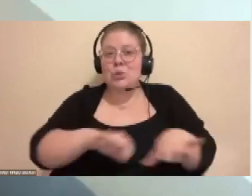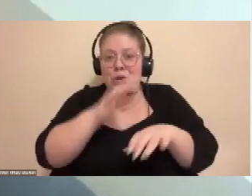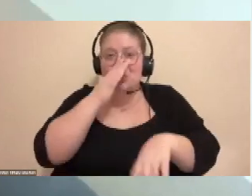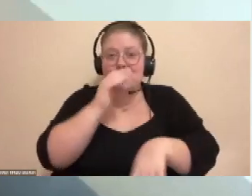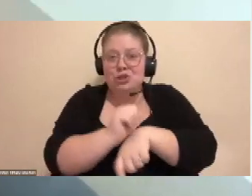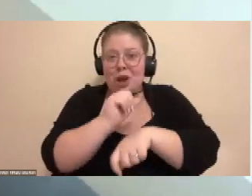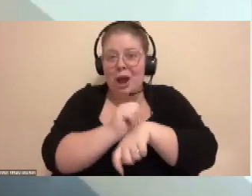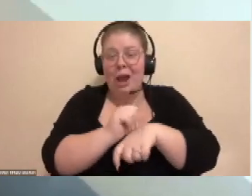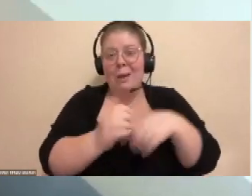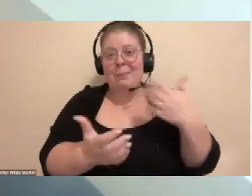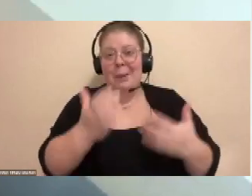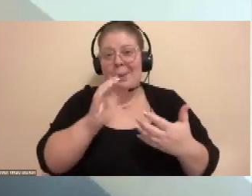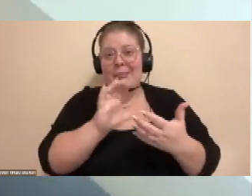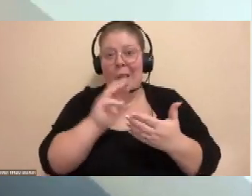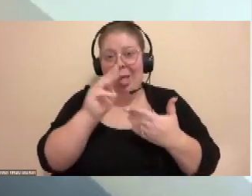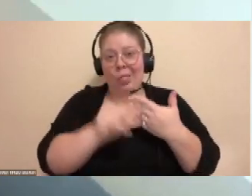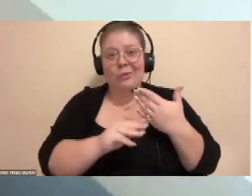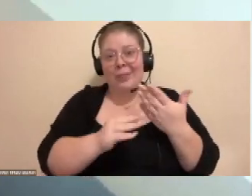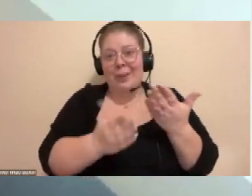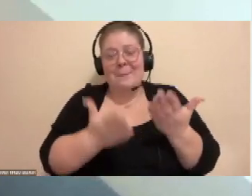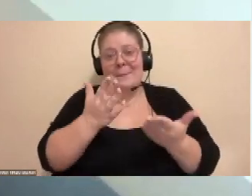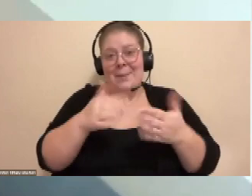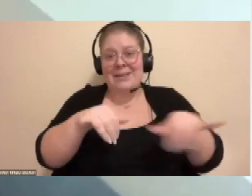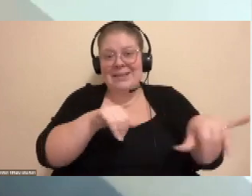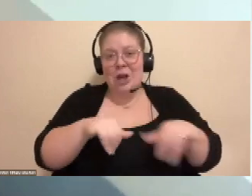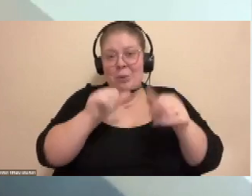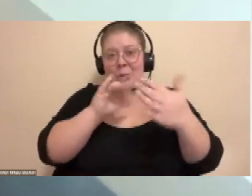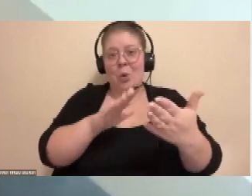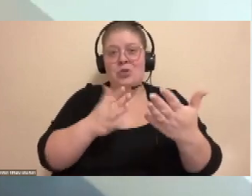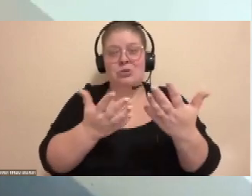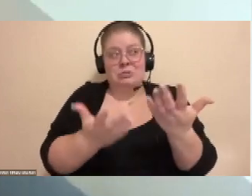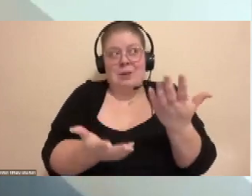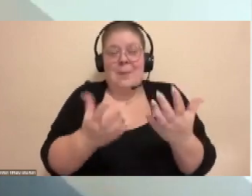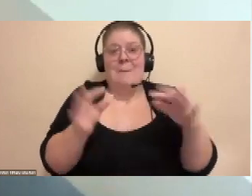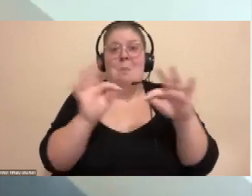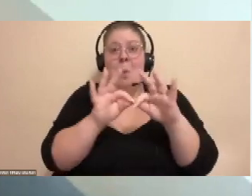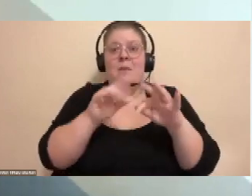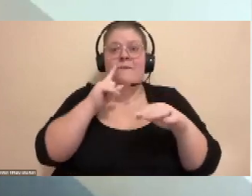an important role in trying to reduce some of these race and class disparities.